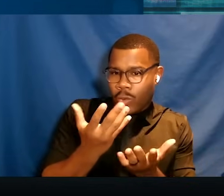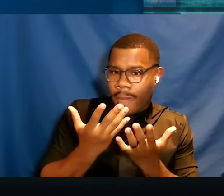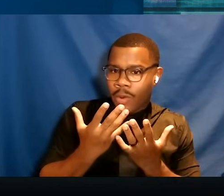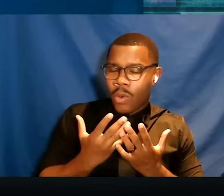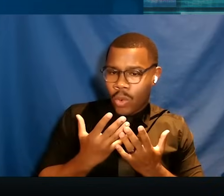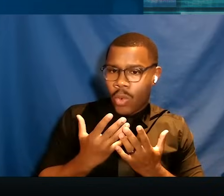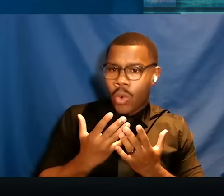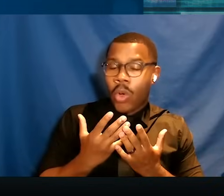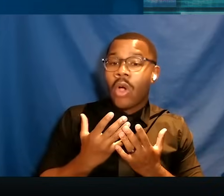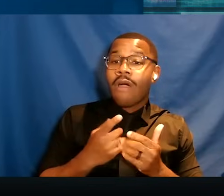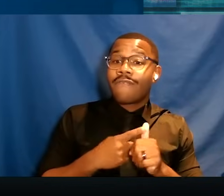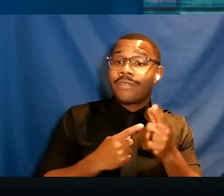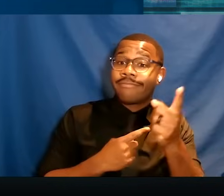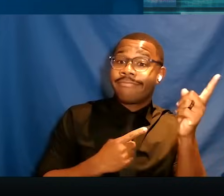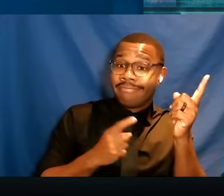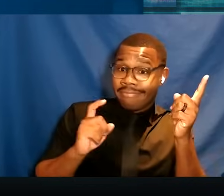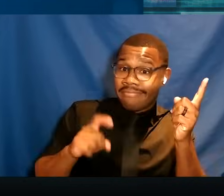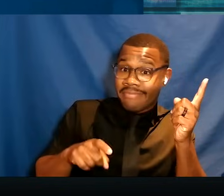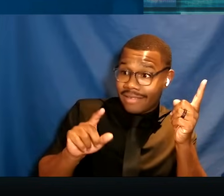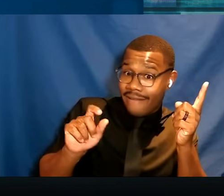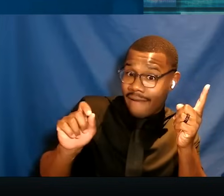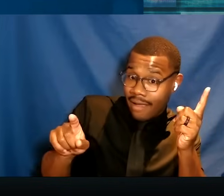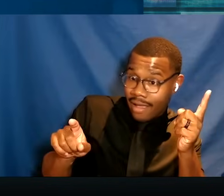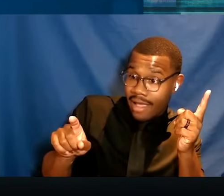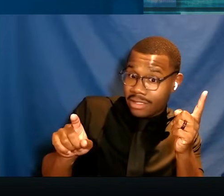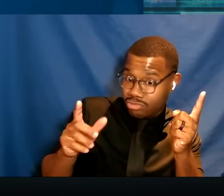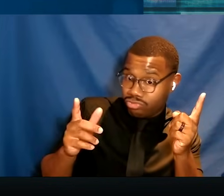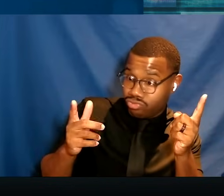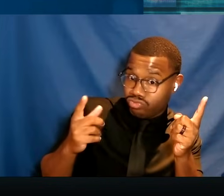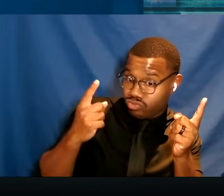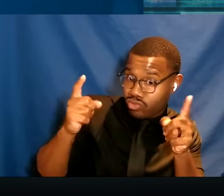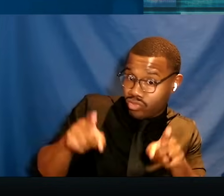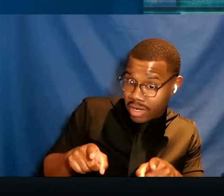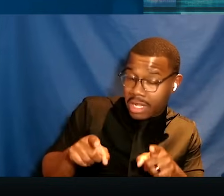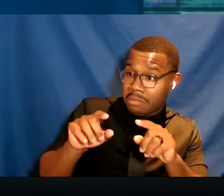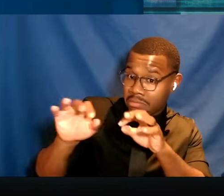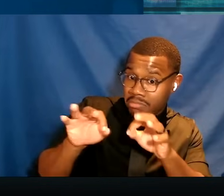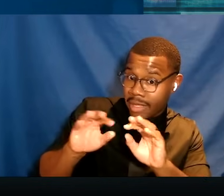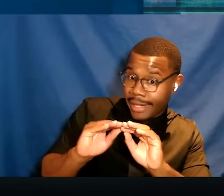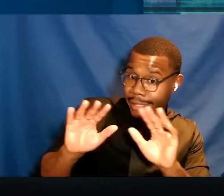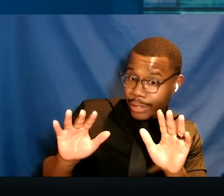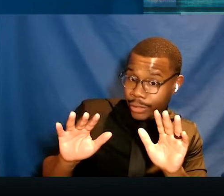in a clear and conspicuous way. They have to give you a reasonably specific description